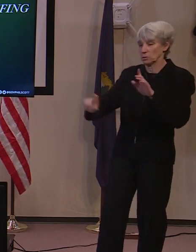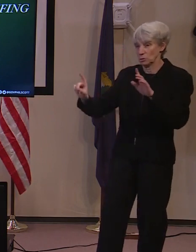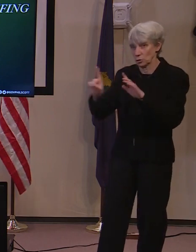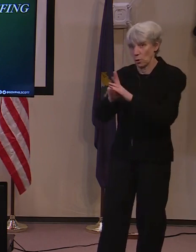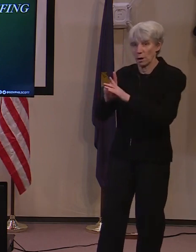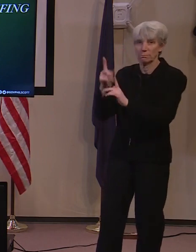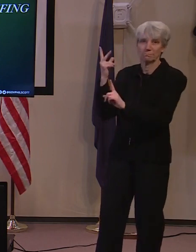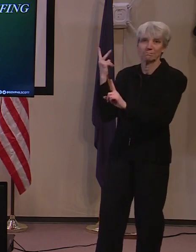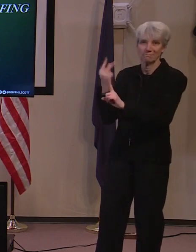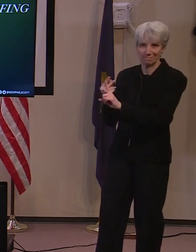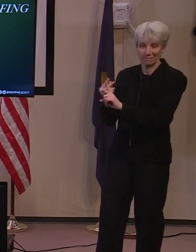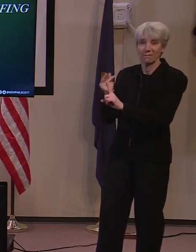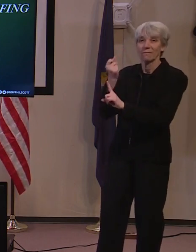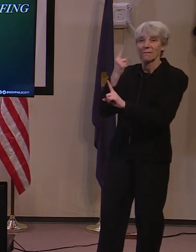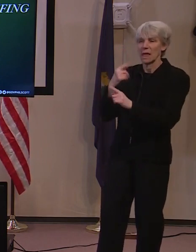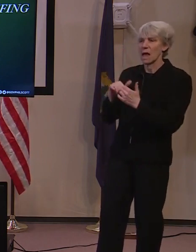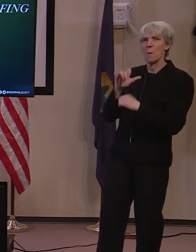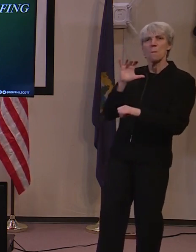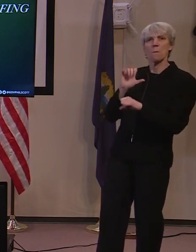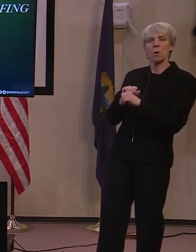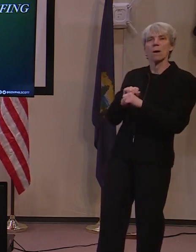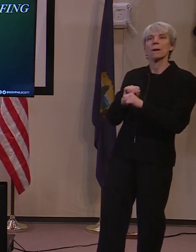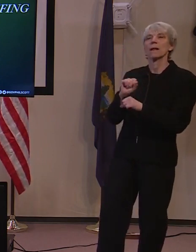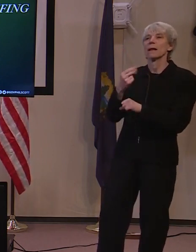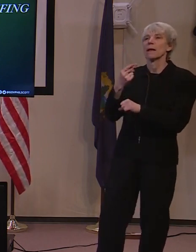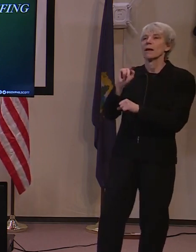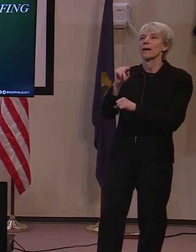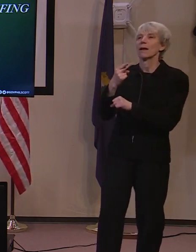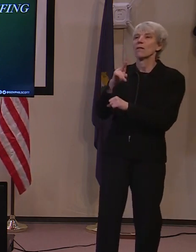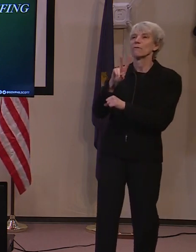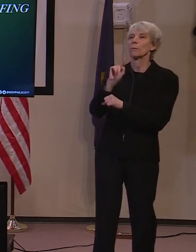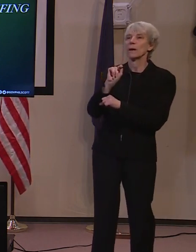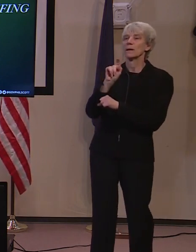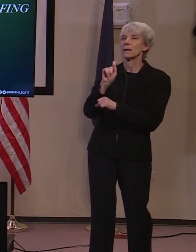make an appointment by going to health Vermont dot gov slash my vaccine, or